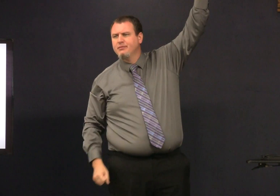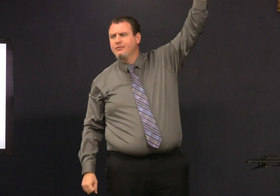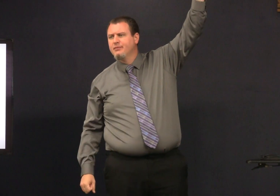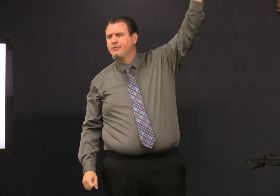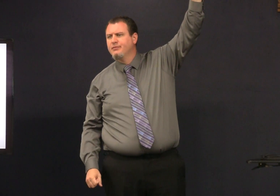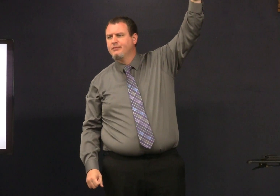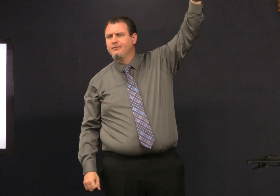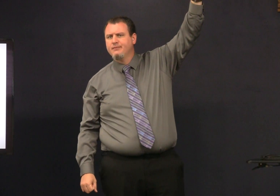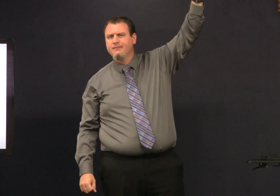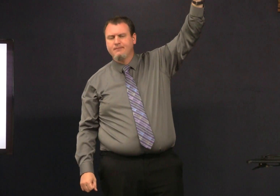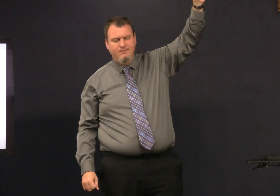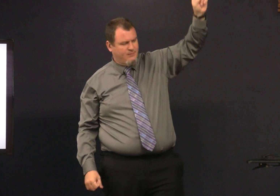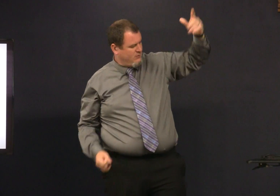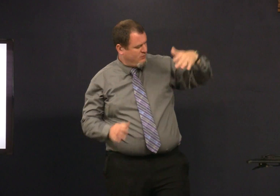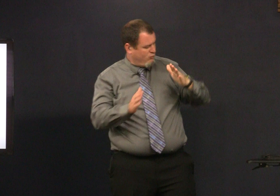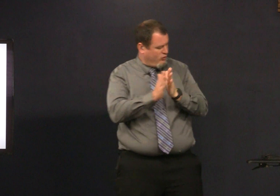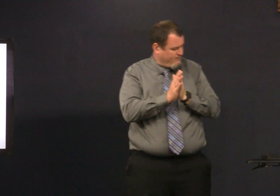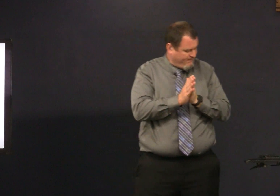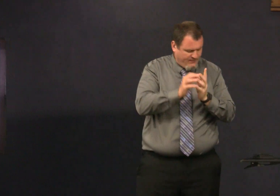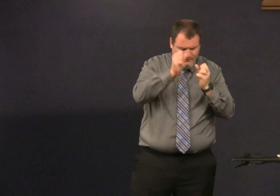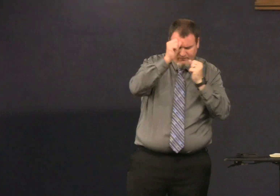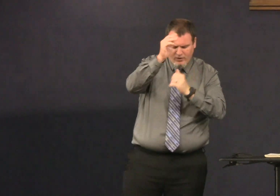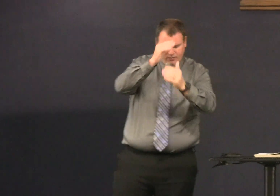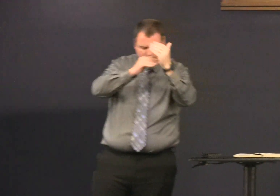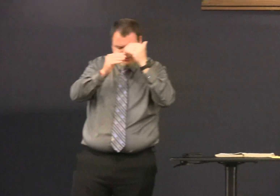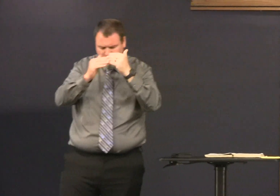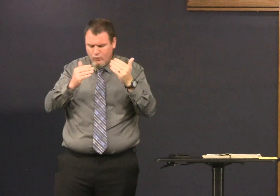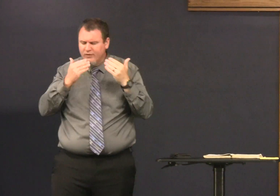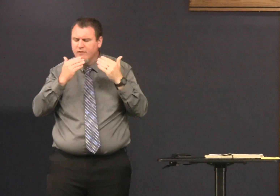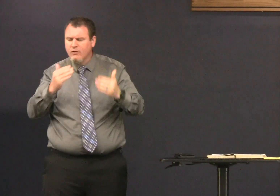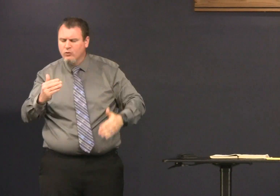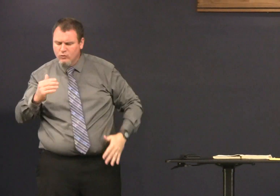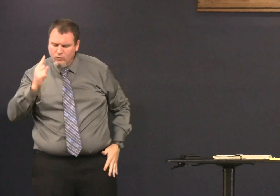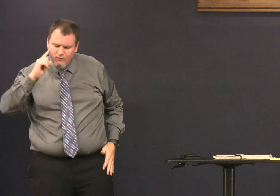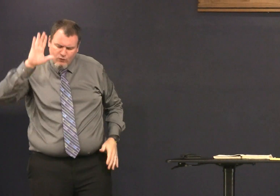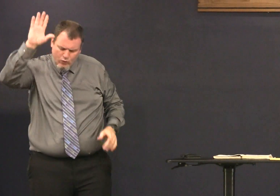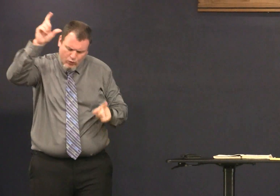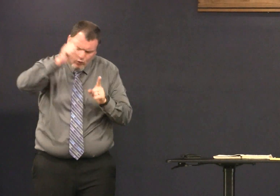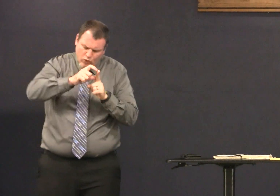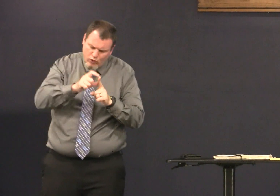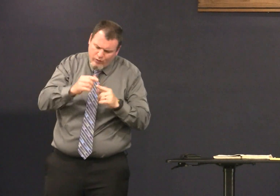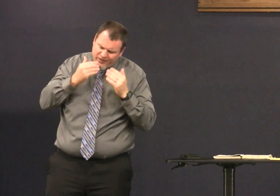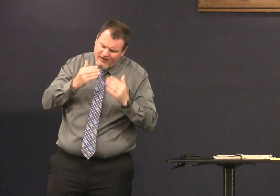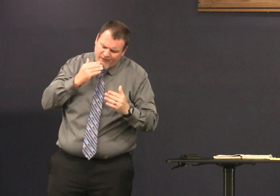it's best to trust in him so let's pray Father in heaven we thank you for your word